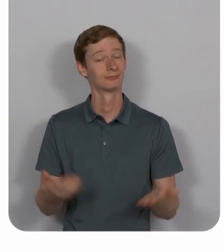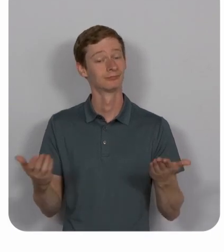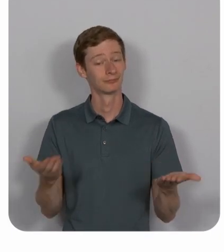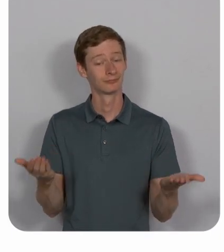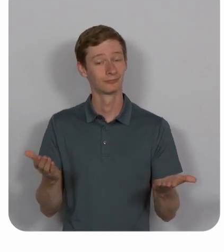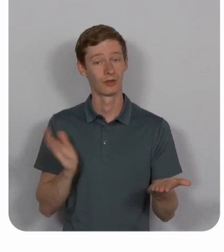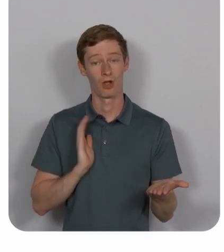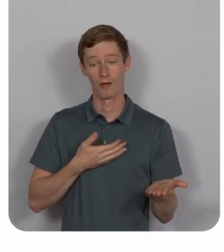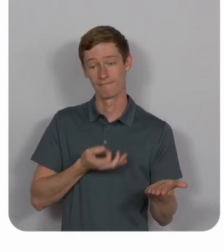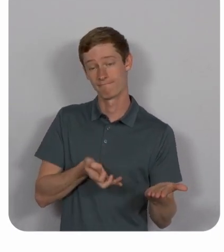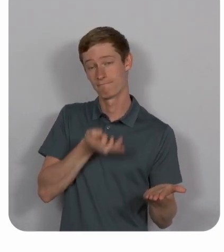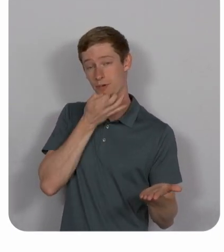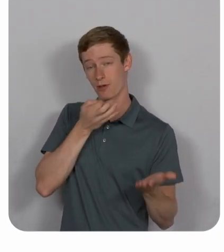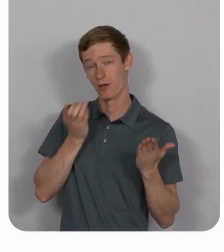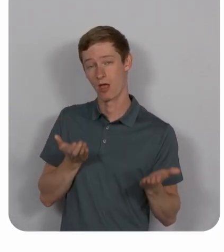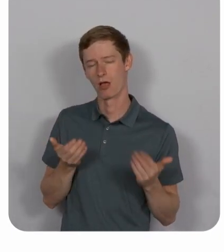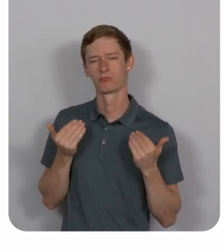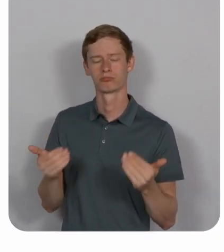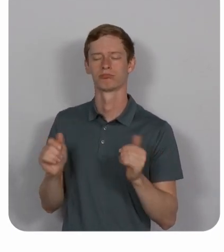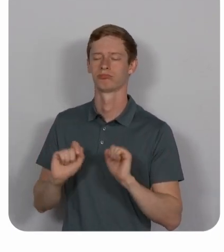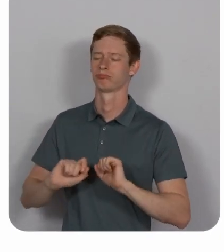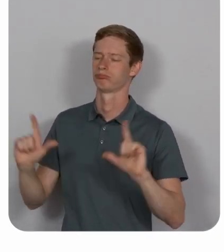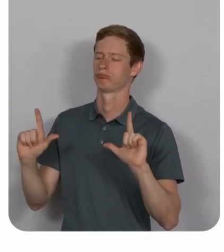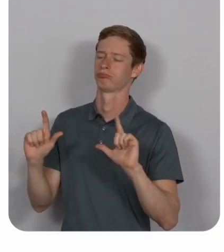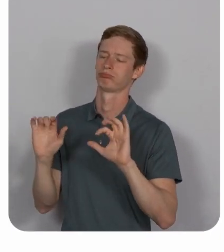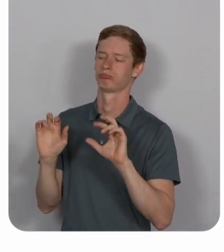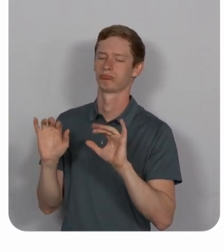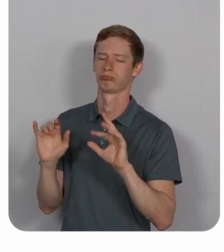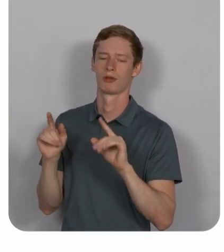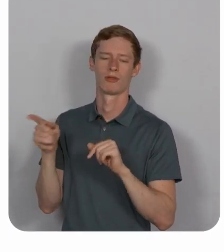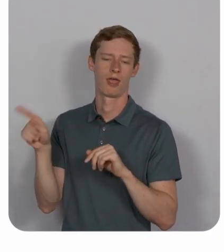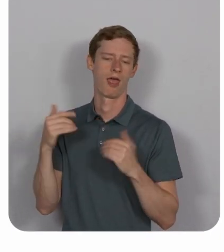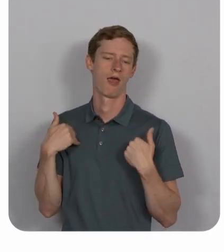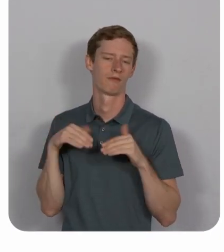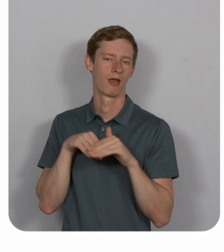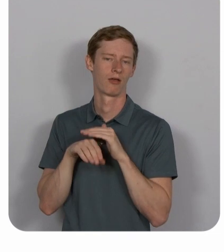So here our subject matter experts log in and they have access to a dev UI.